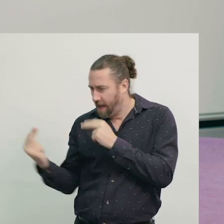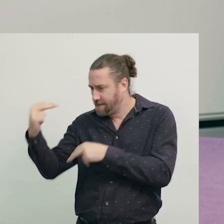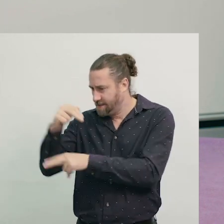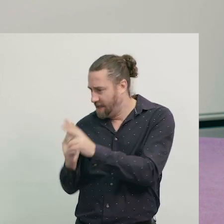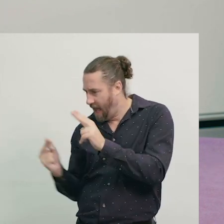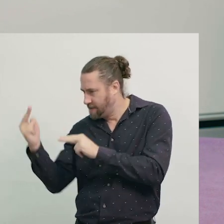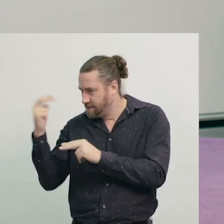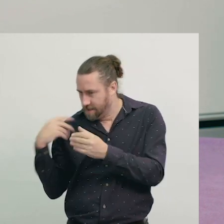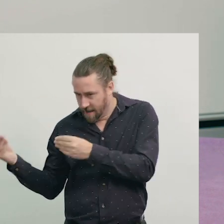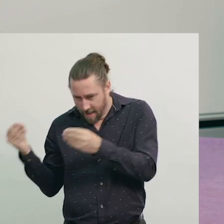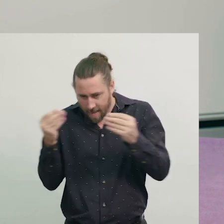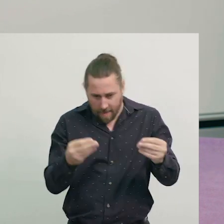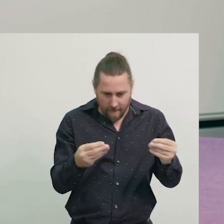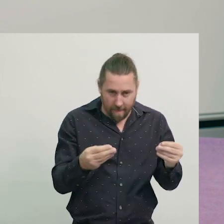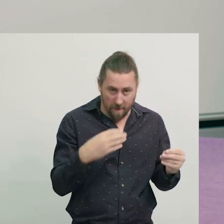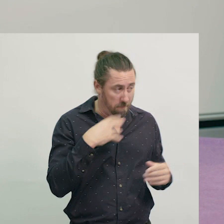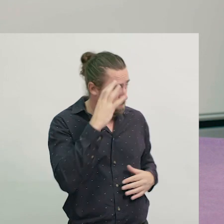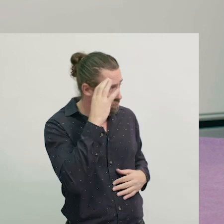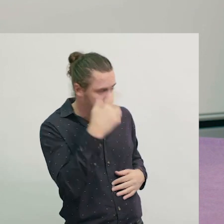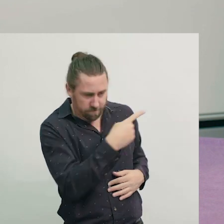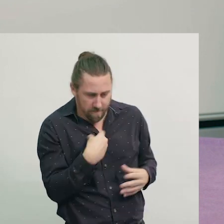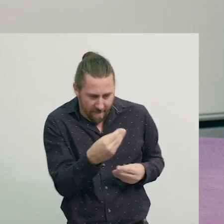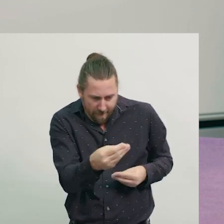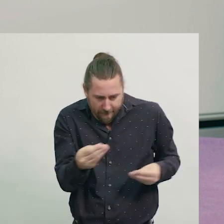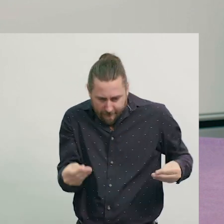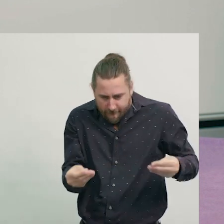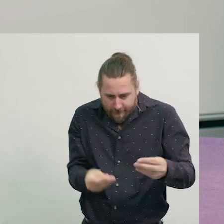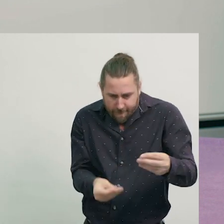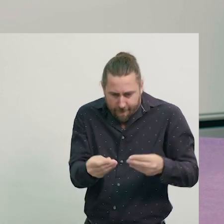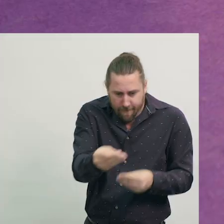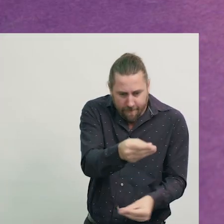then I could cut them out, and move them around inside the bedroom.